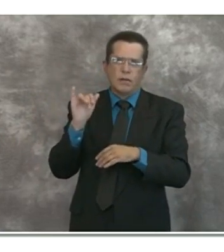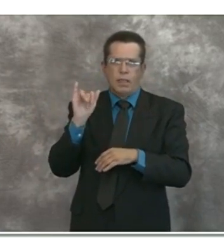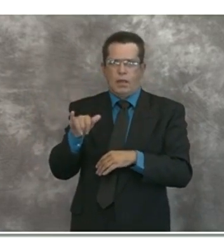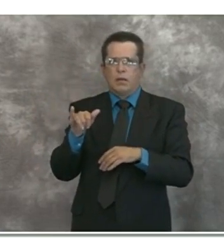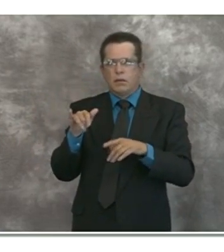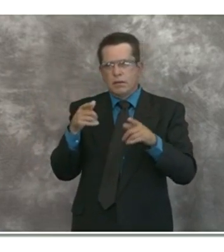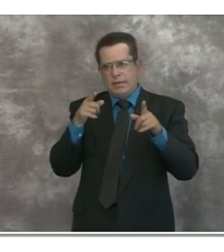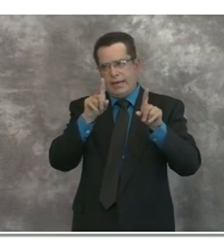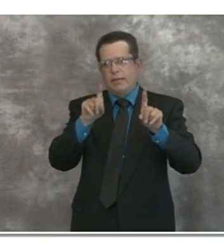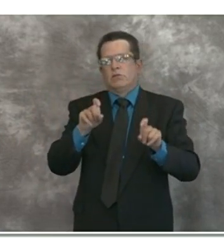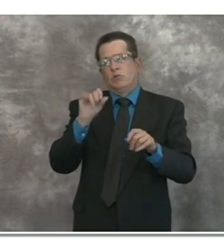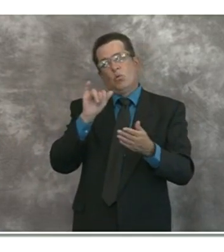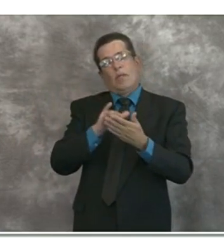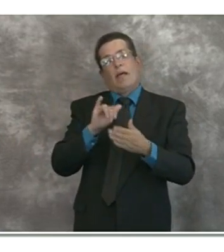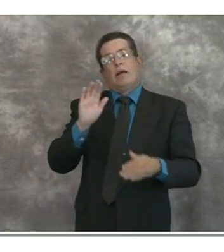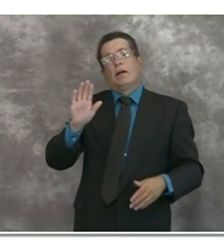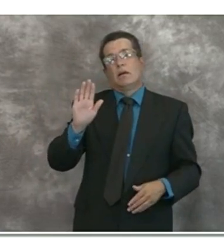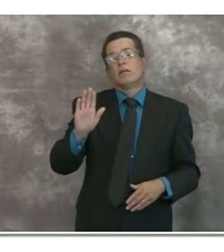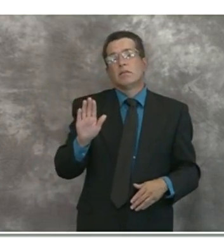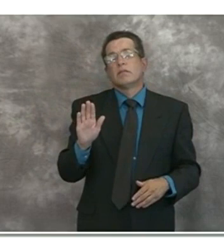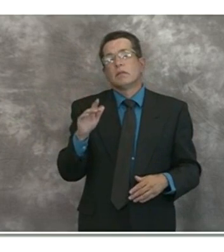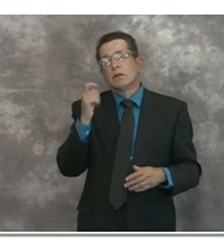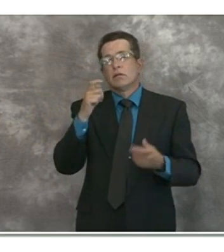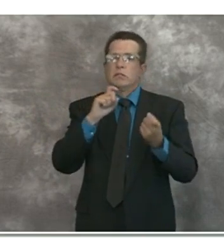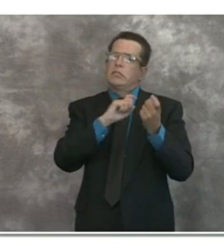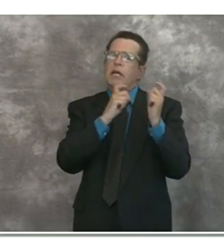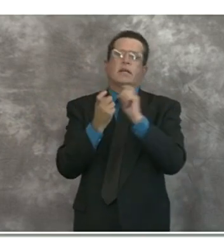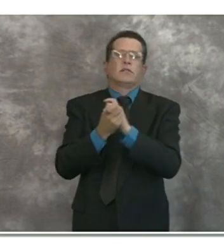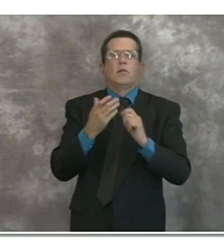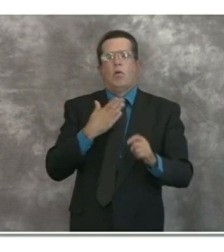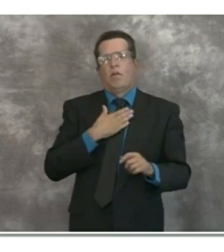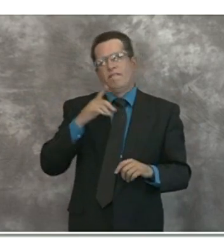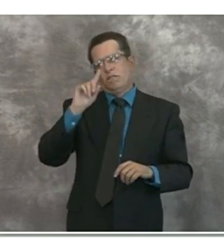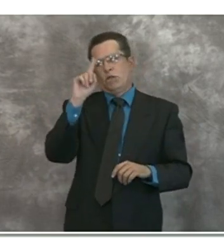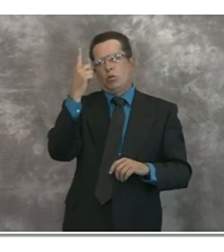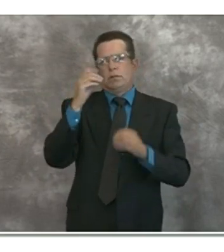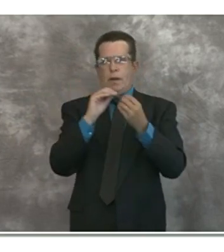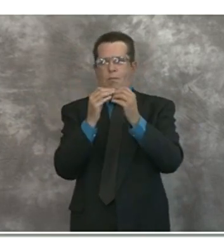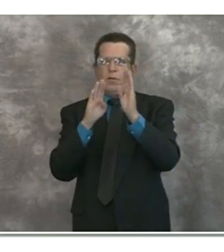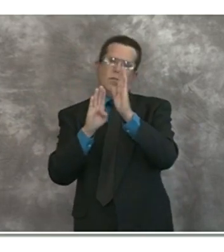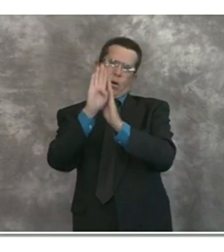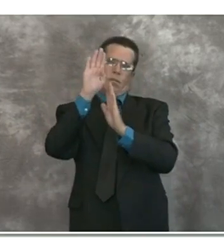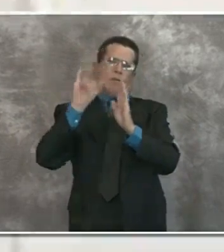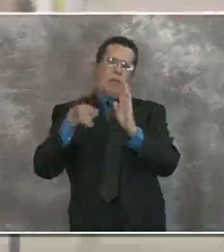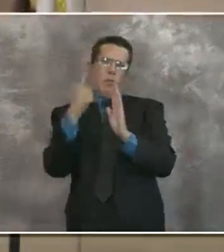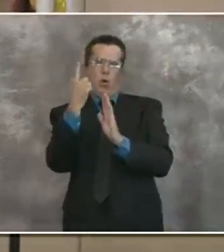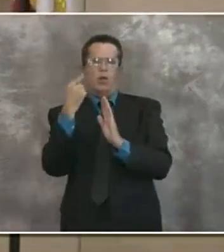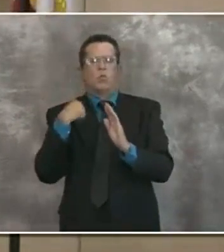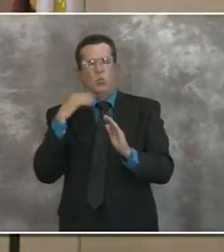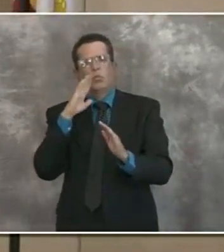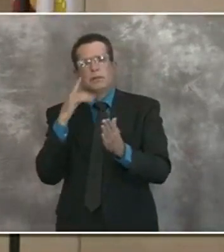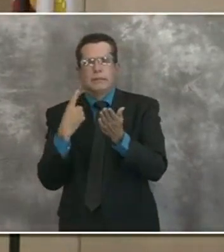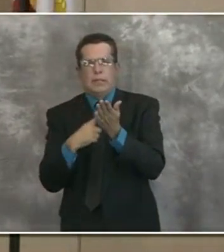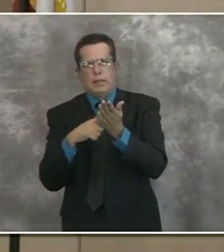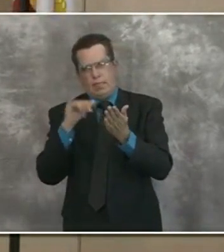THAT WAS DUE TO ADDITIONAL BATCHES OF SUBMITTED SO THAT